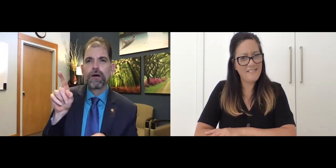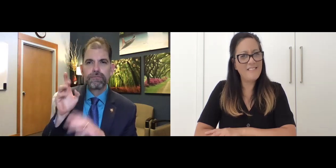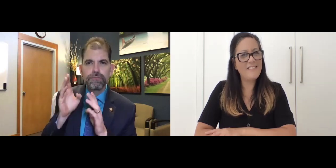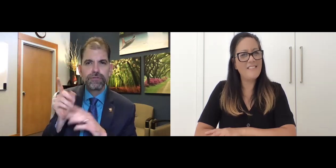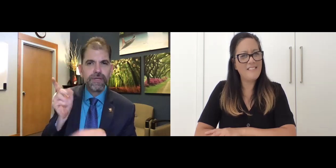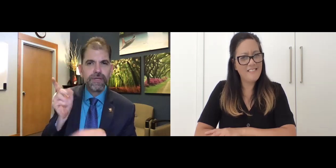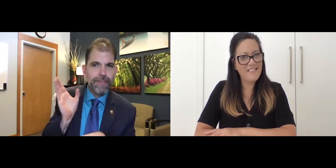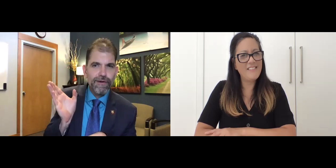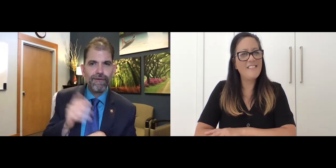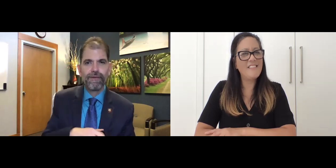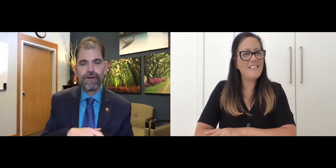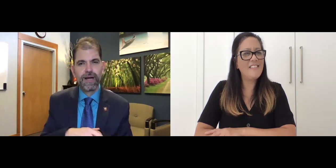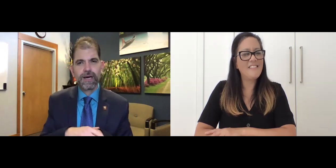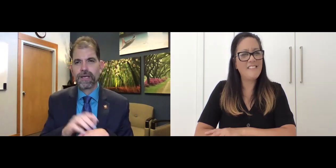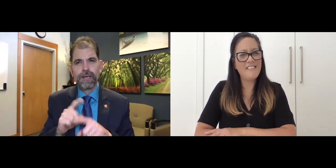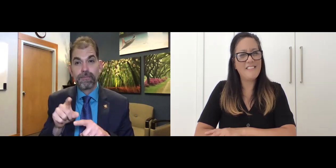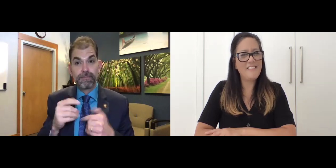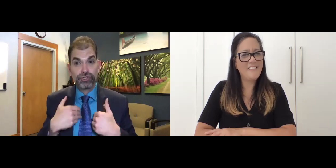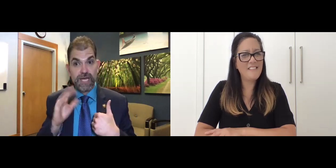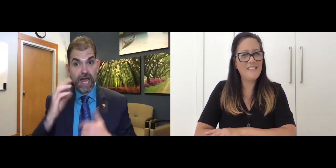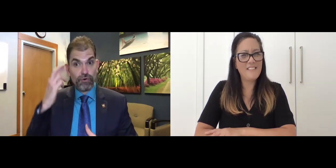behind her they could she could see if someone was